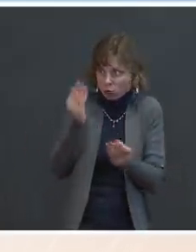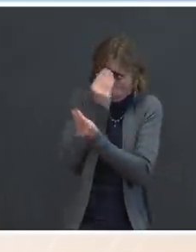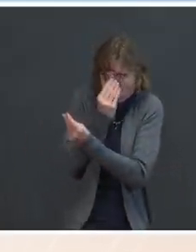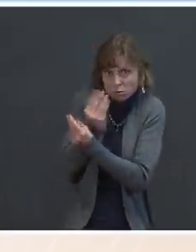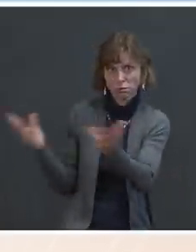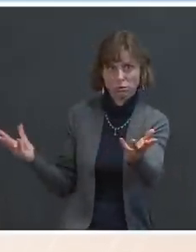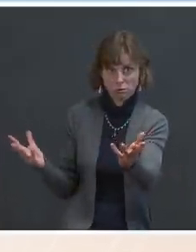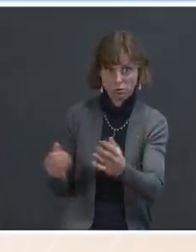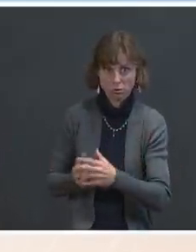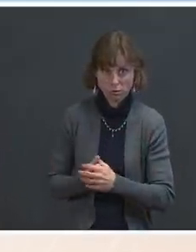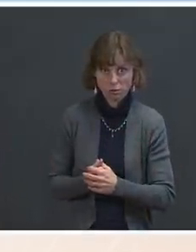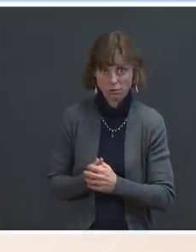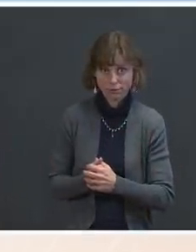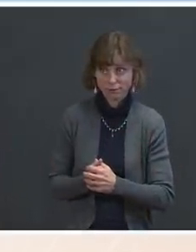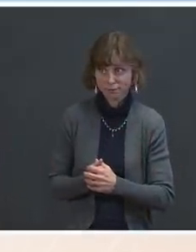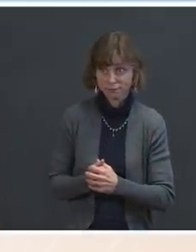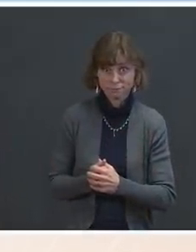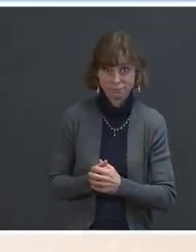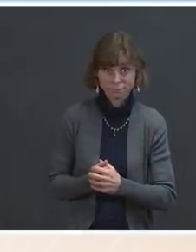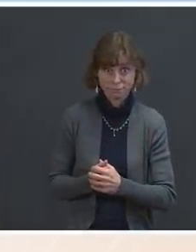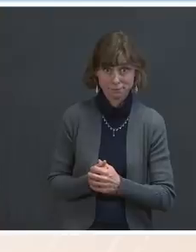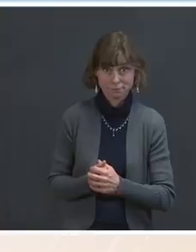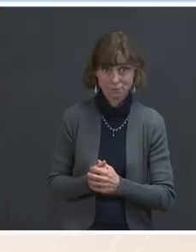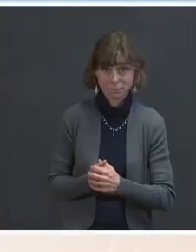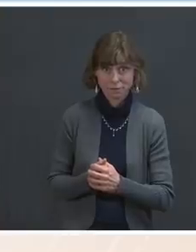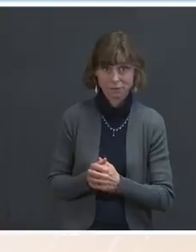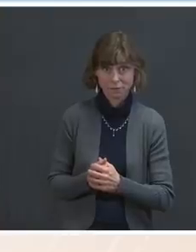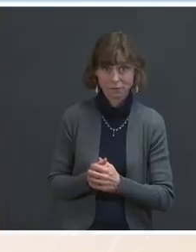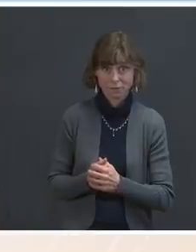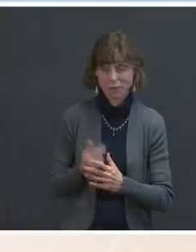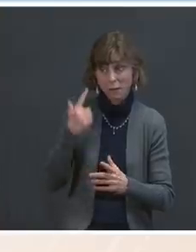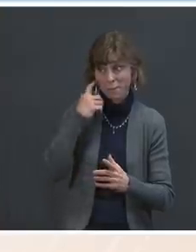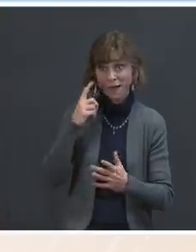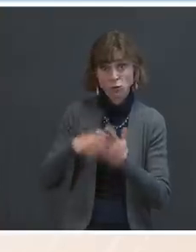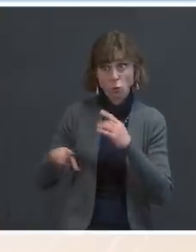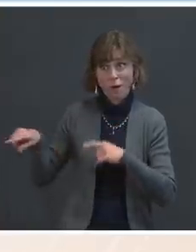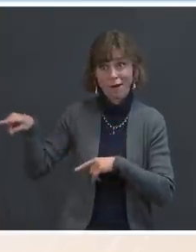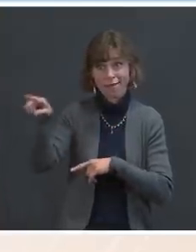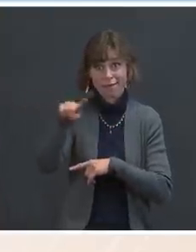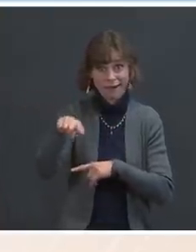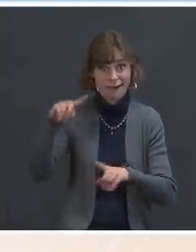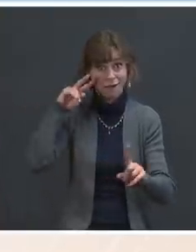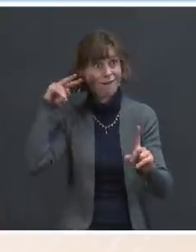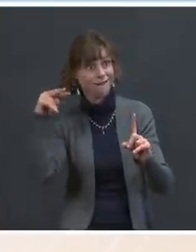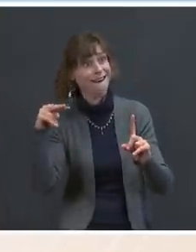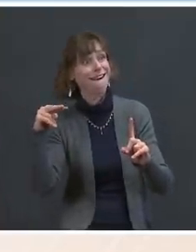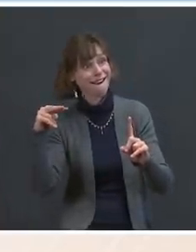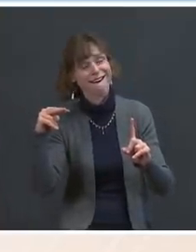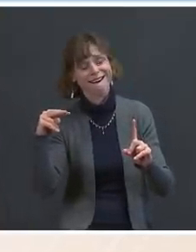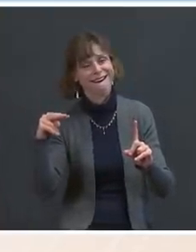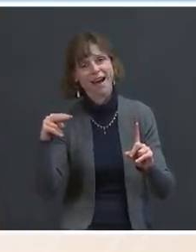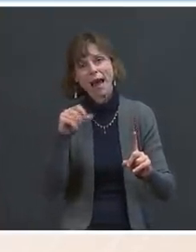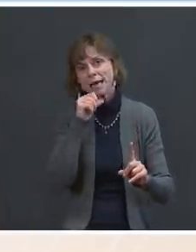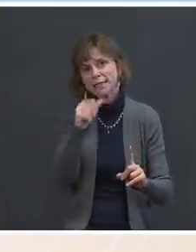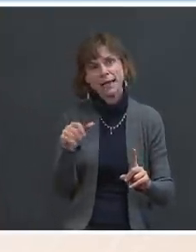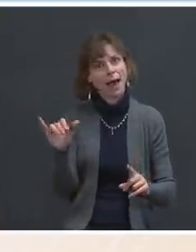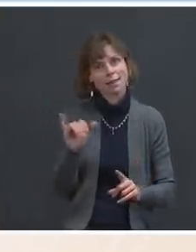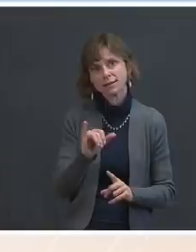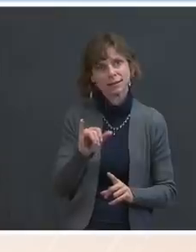because the perception is not the same as the reality, in terms of the border not being open. But we want to provide -- through CAM,